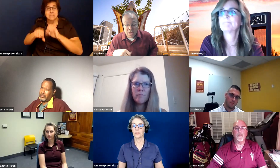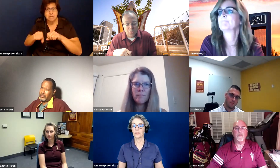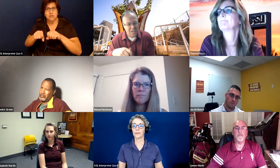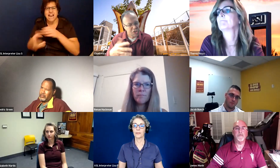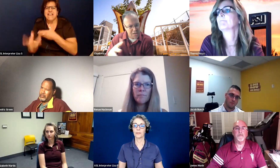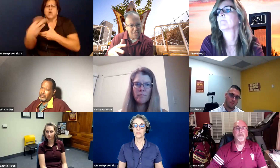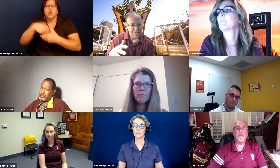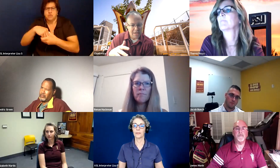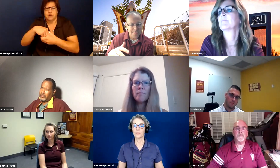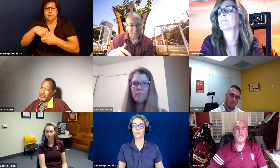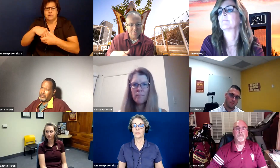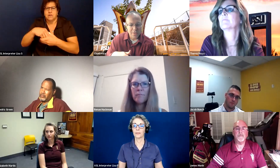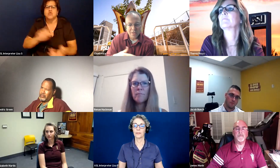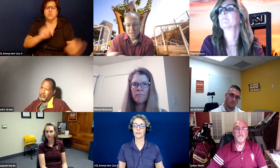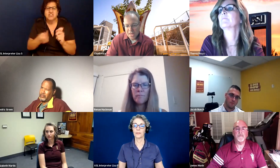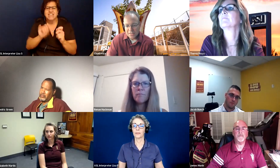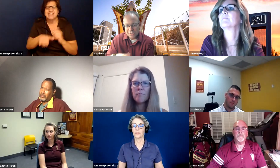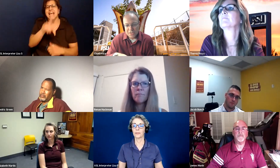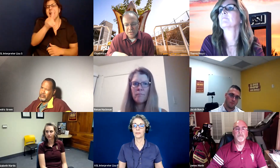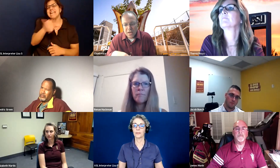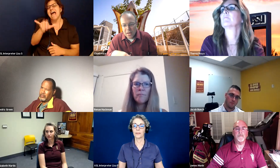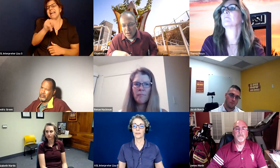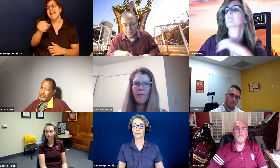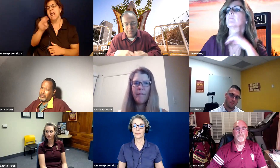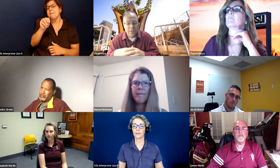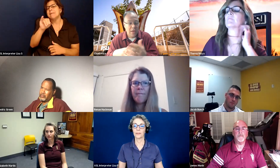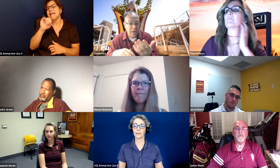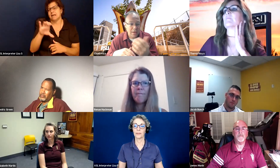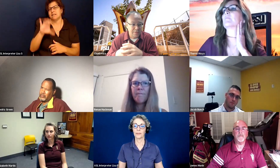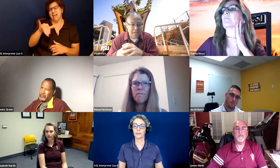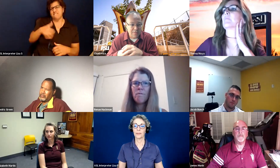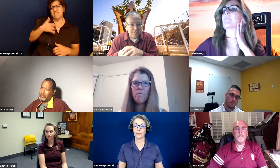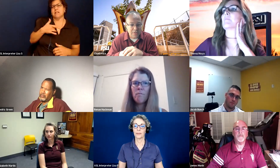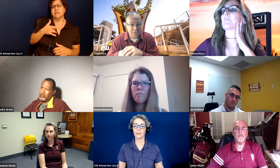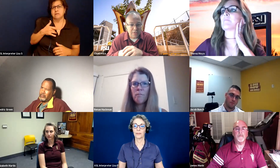And so it does change that dynamic a little bit. In addition, as Teddy mentioned,